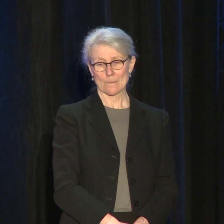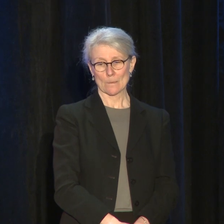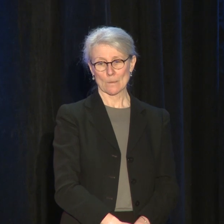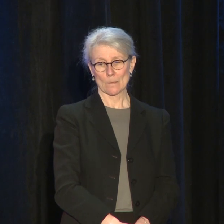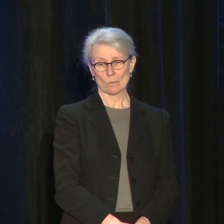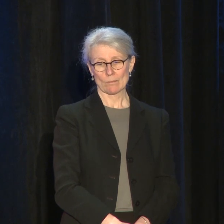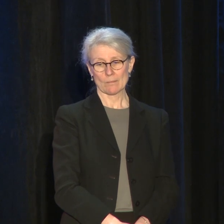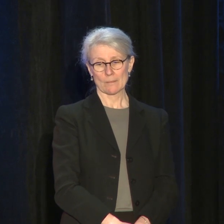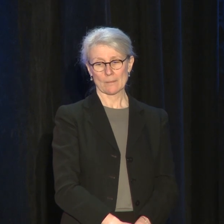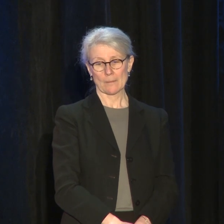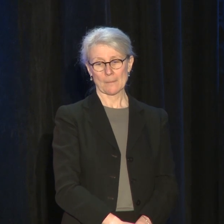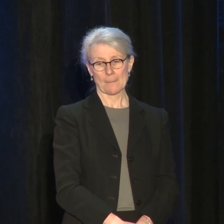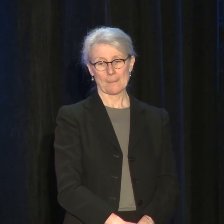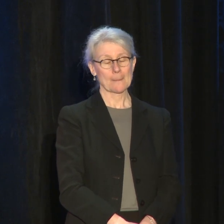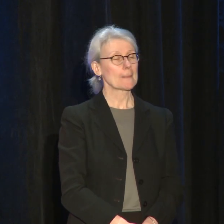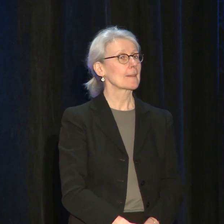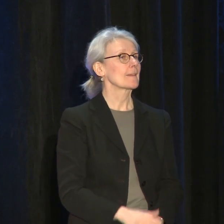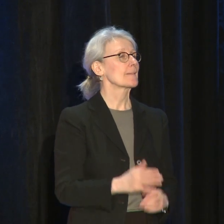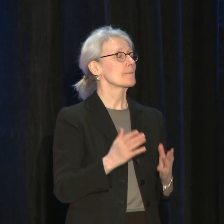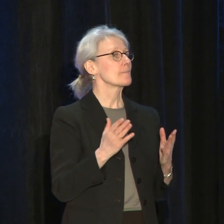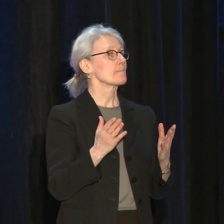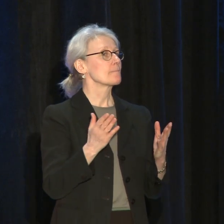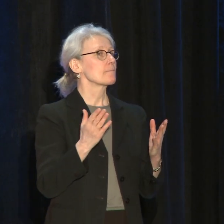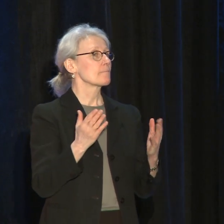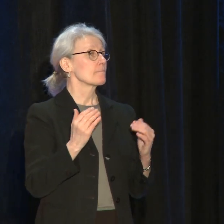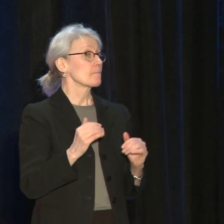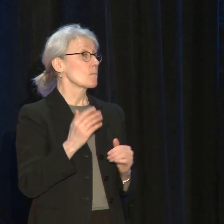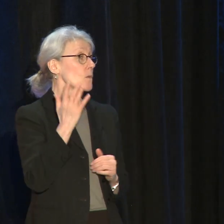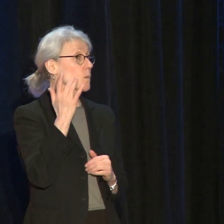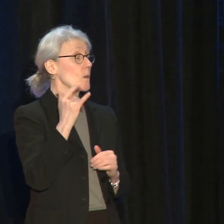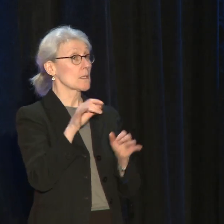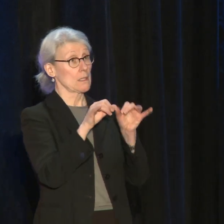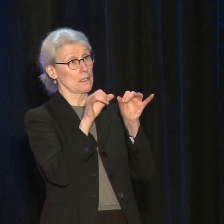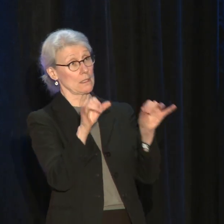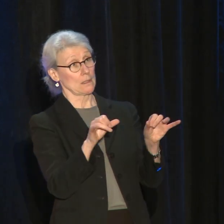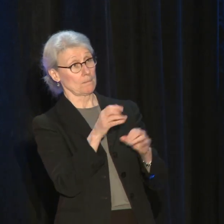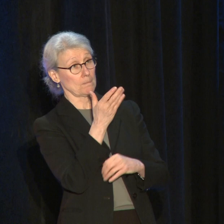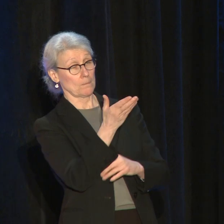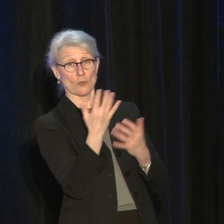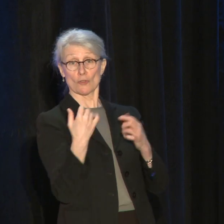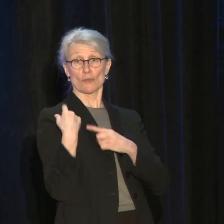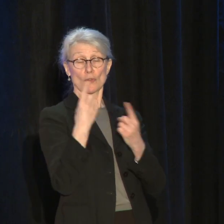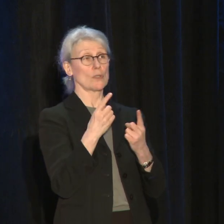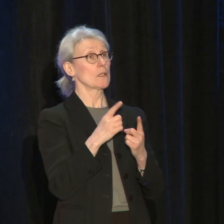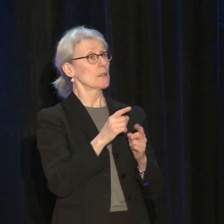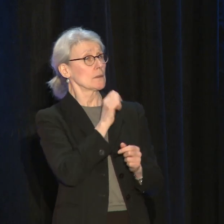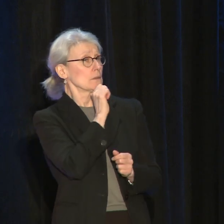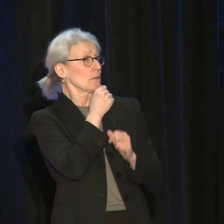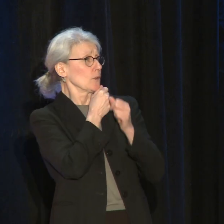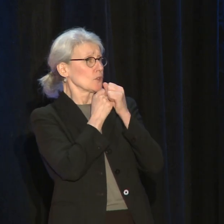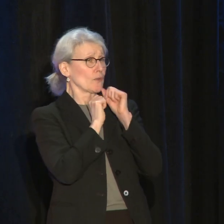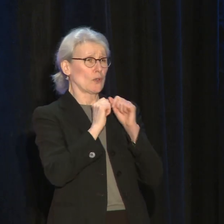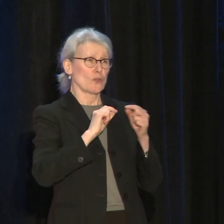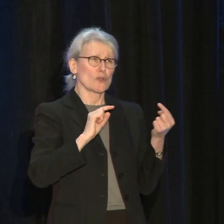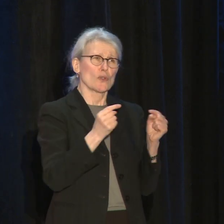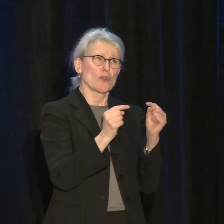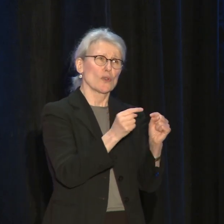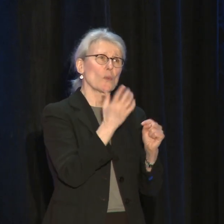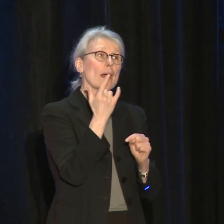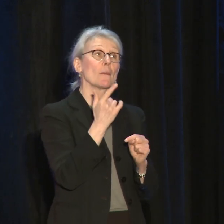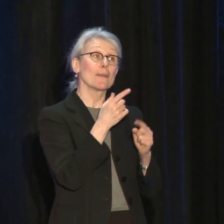Now, one of the reasons that this system causes so much suffering is because it was designed from the